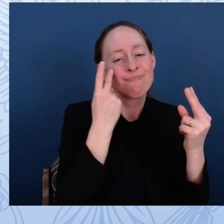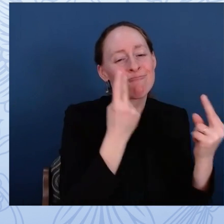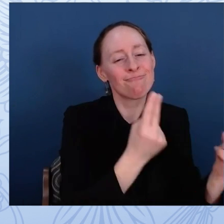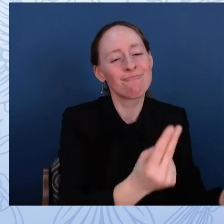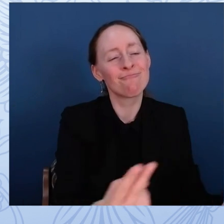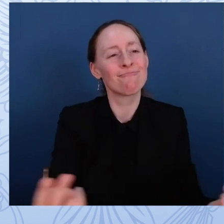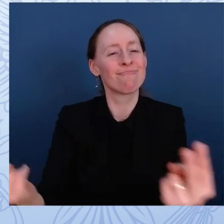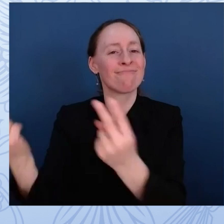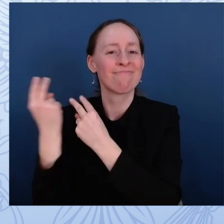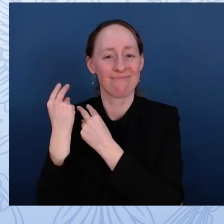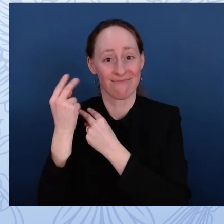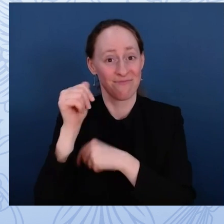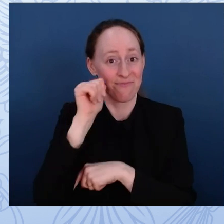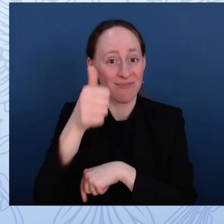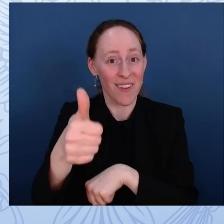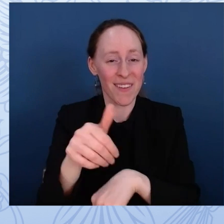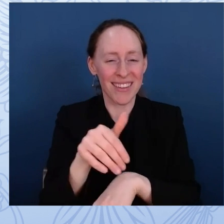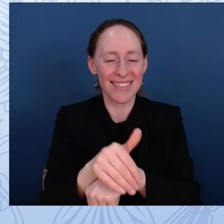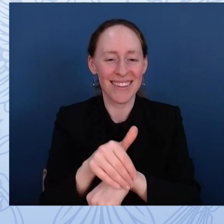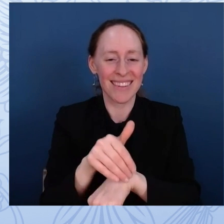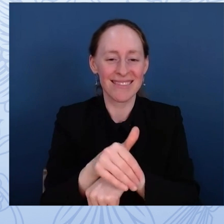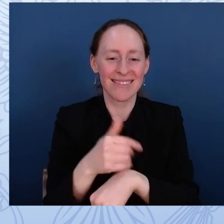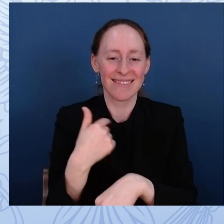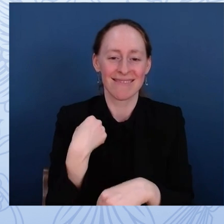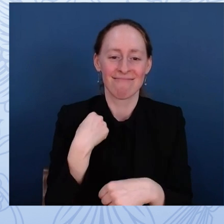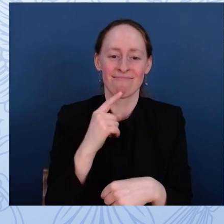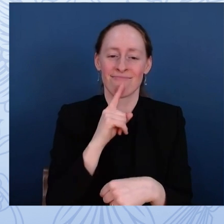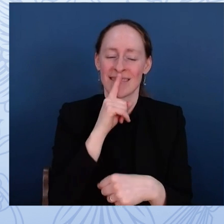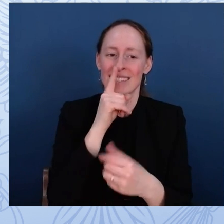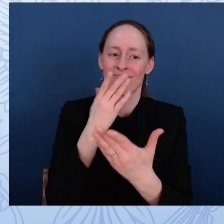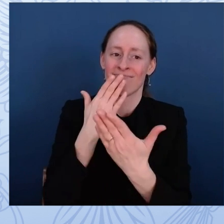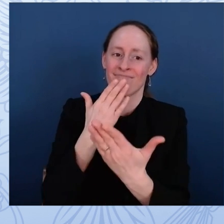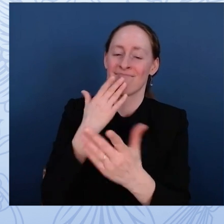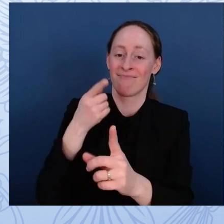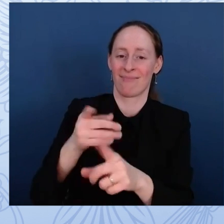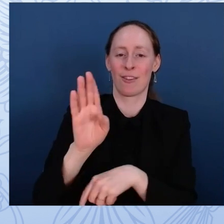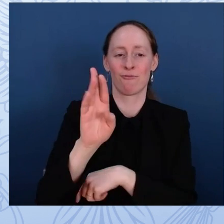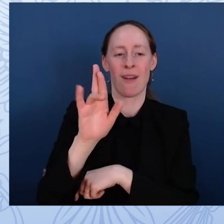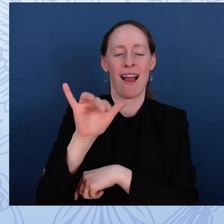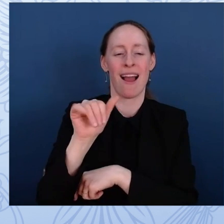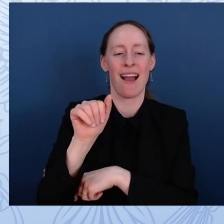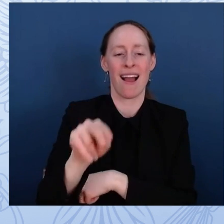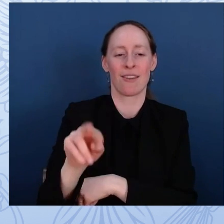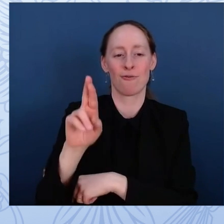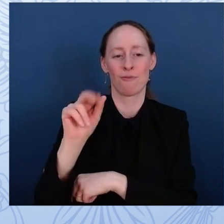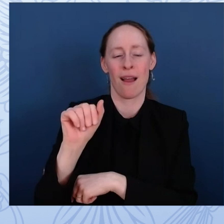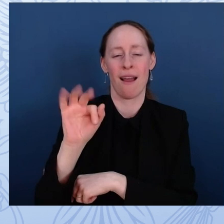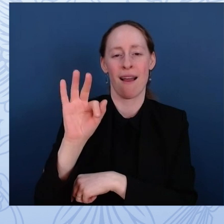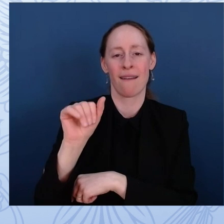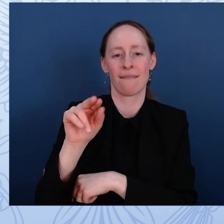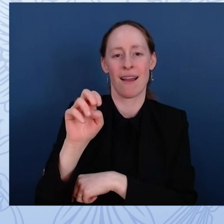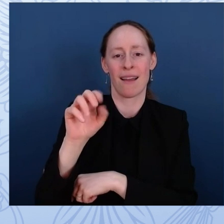for Brian Rapinelli's brilliance and partnership. Before you leave today.